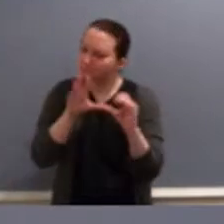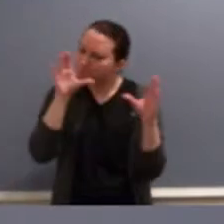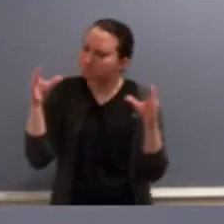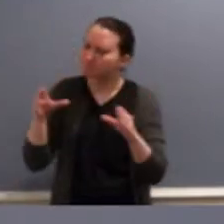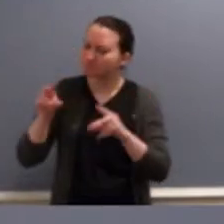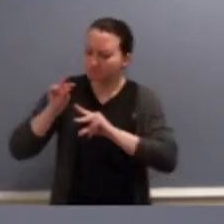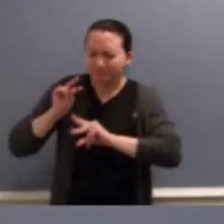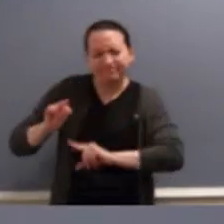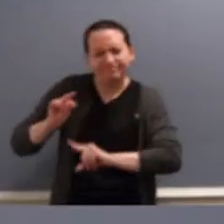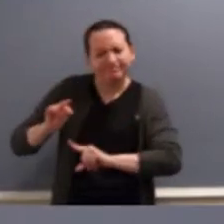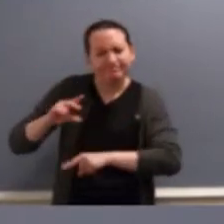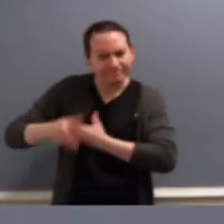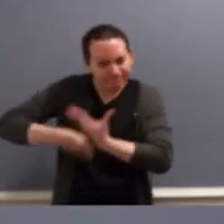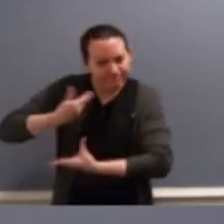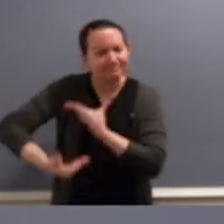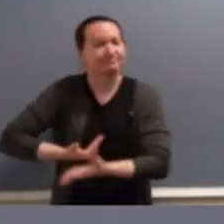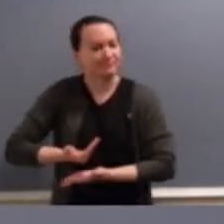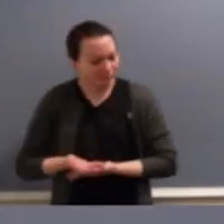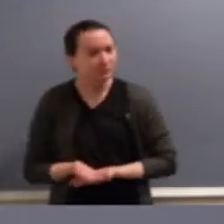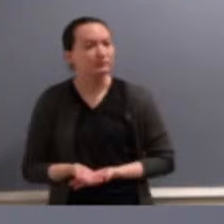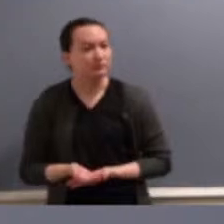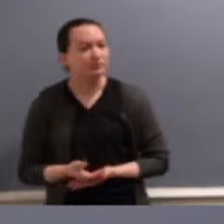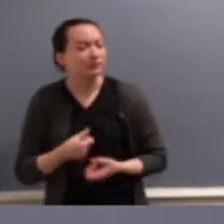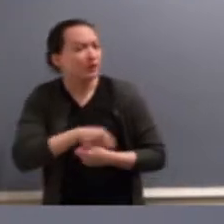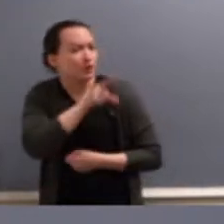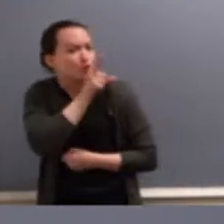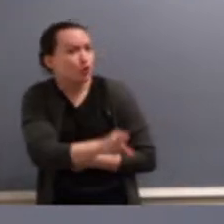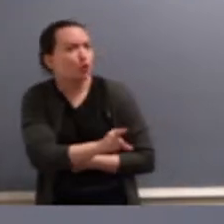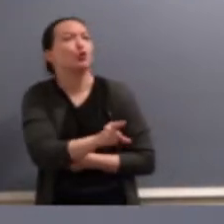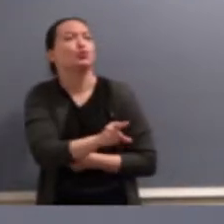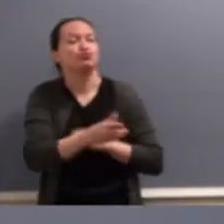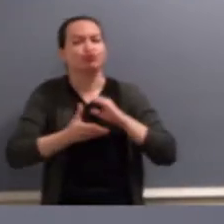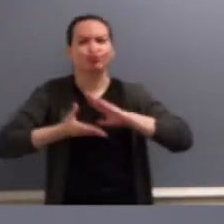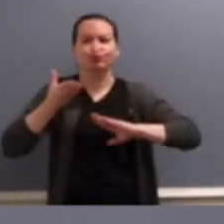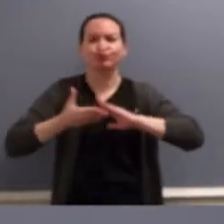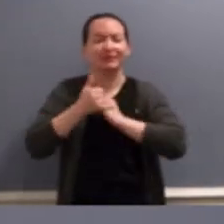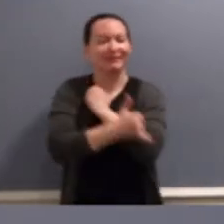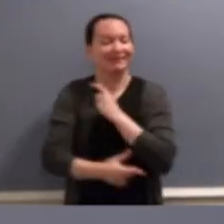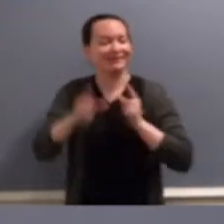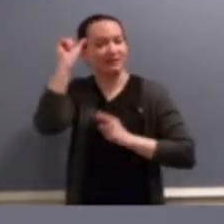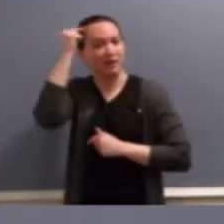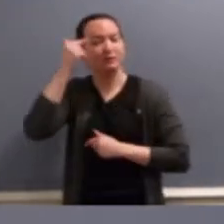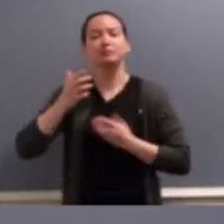over through those years to ensure that we were running county government as efficiently as we